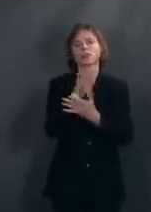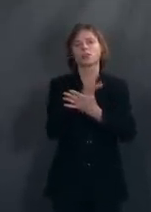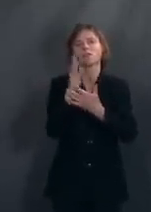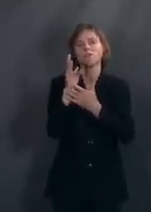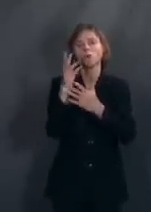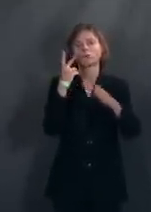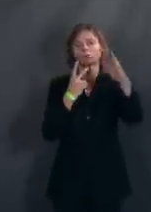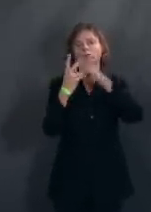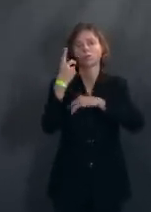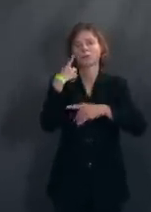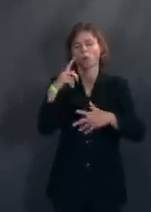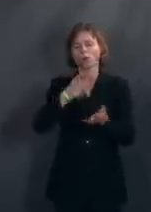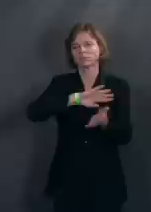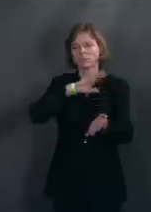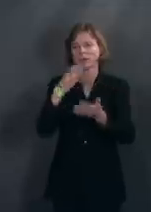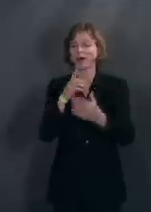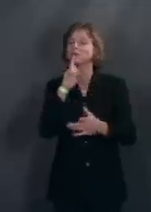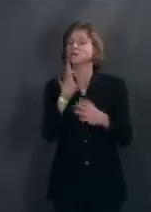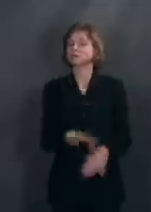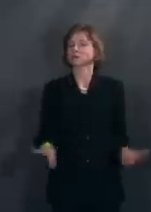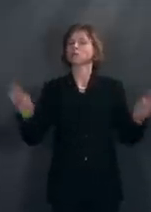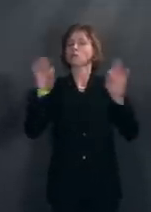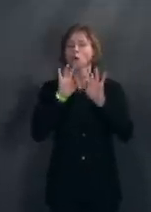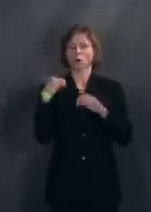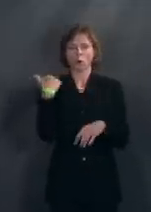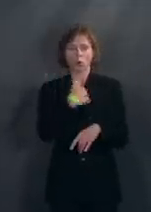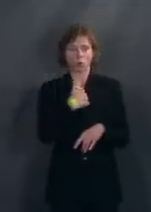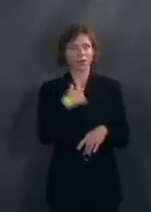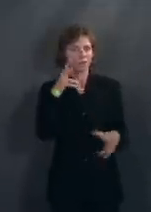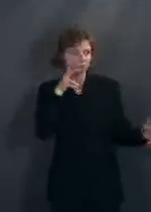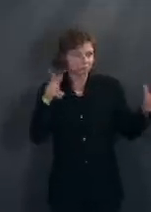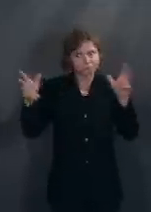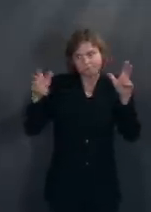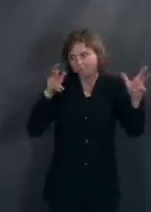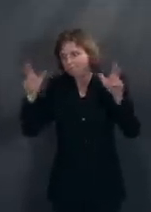This is critical and we've heard strong feedback from state and local leaders